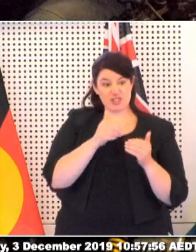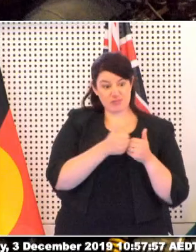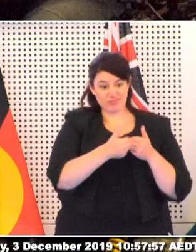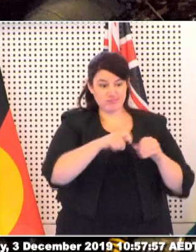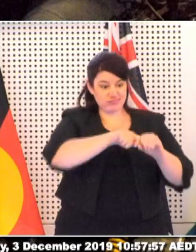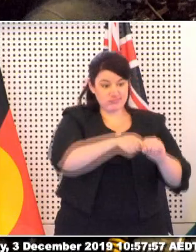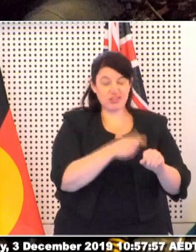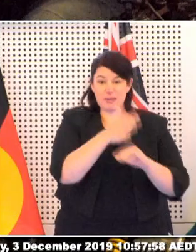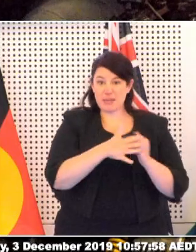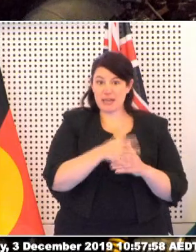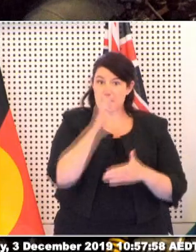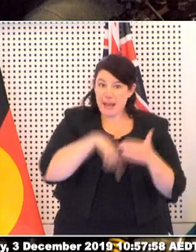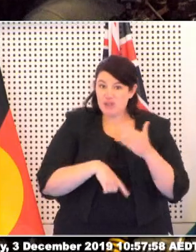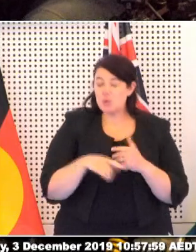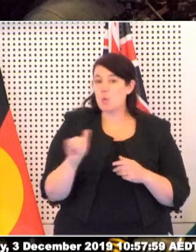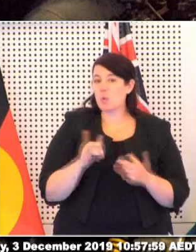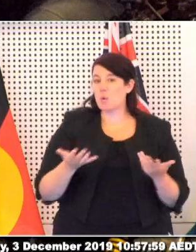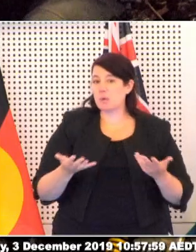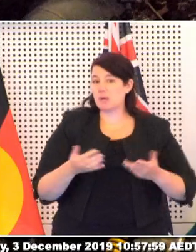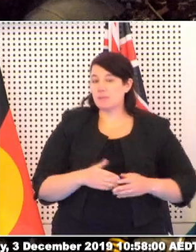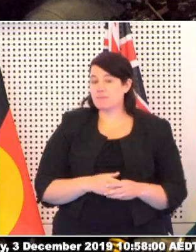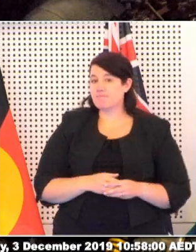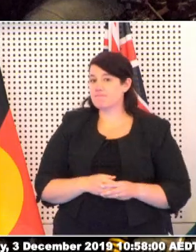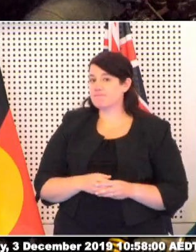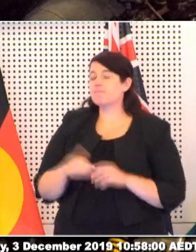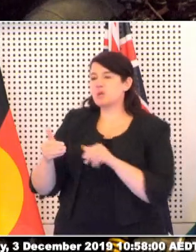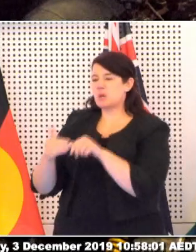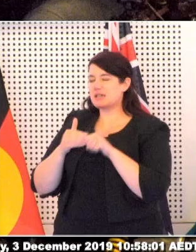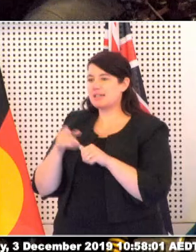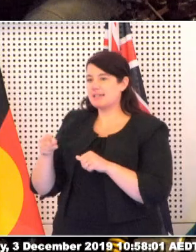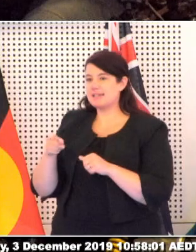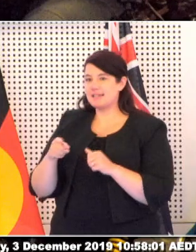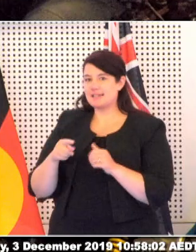So seclusion is a funny one.